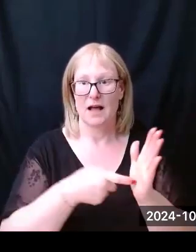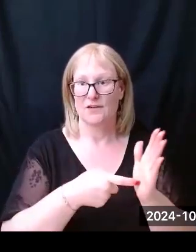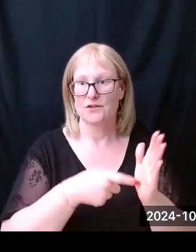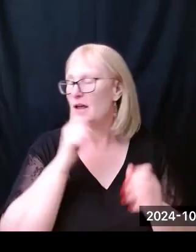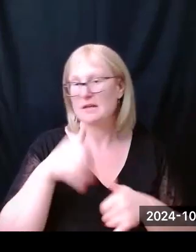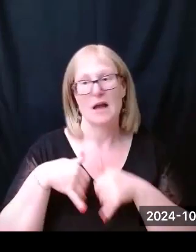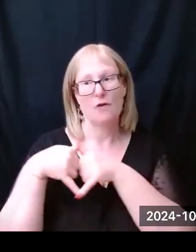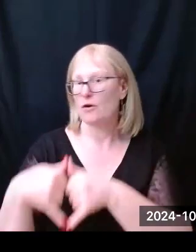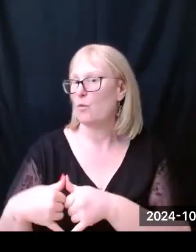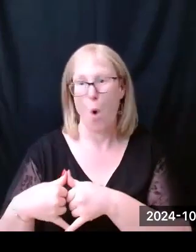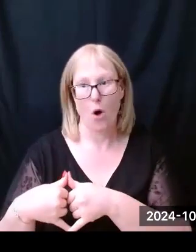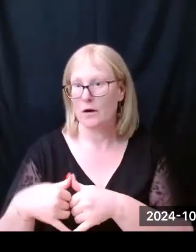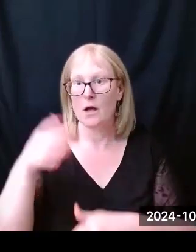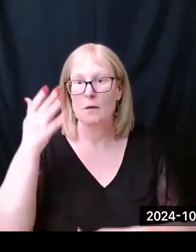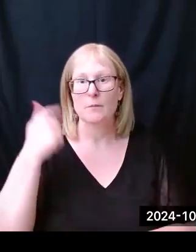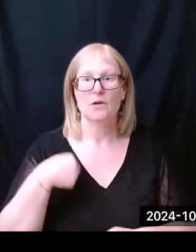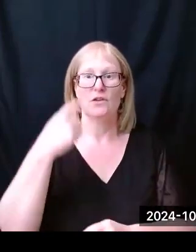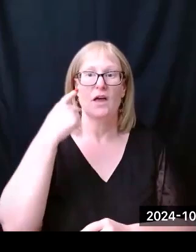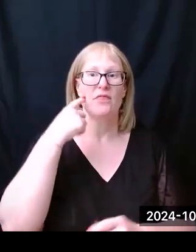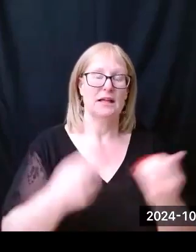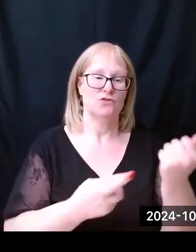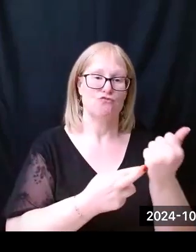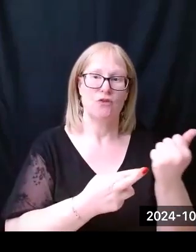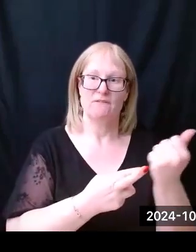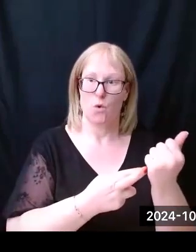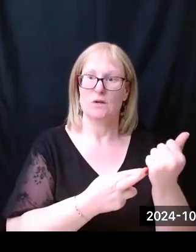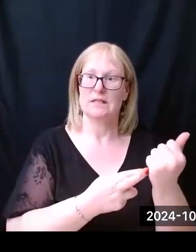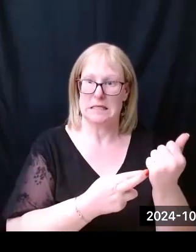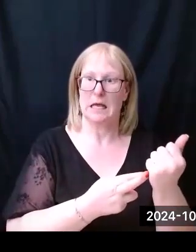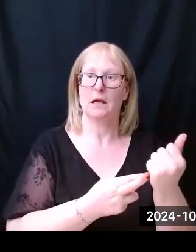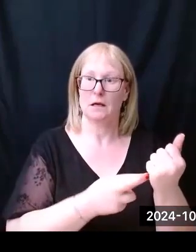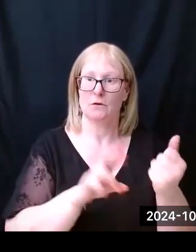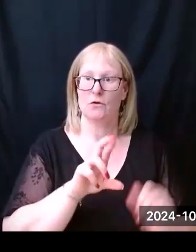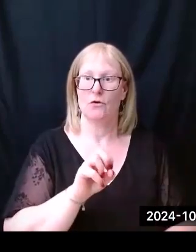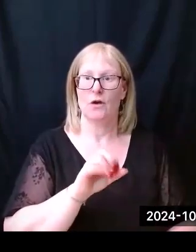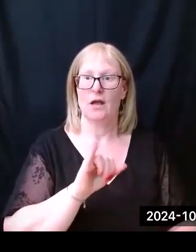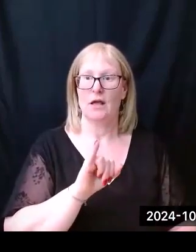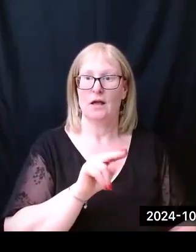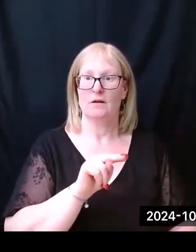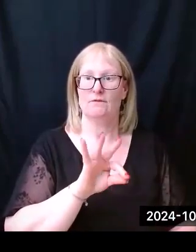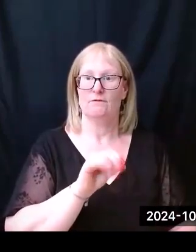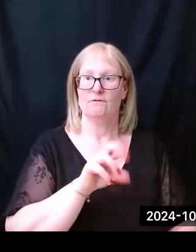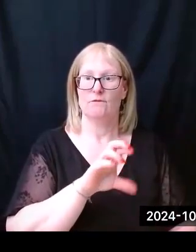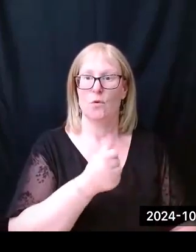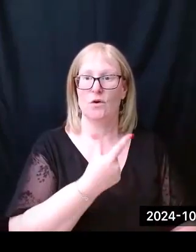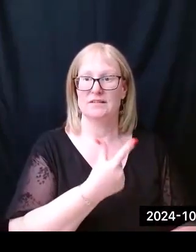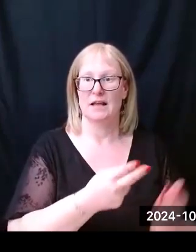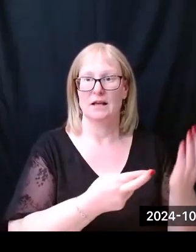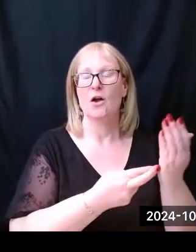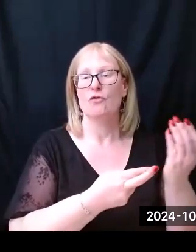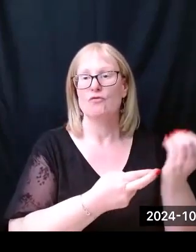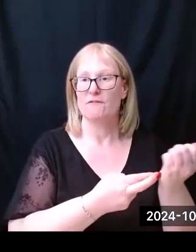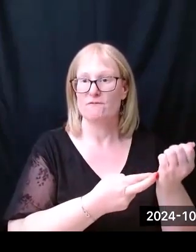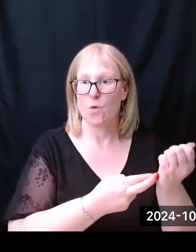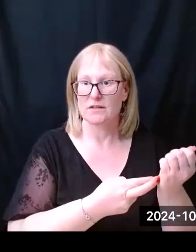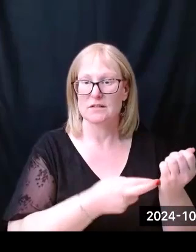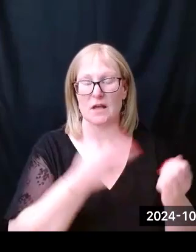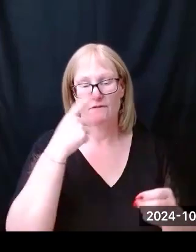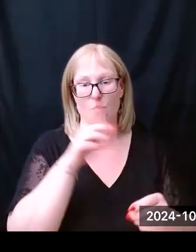Because I think it really is that theory of reinforcing students or for kiddos. Your own kiddos at home for doing that hard work. So thank you so much.